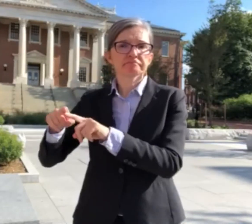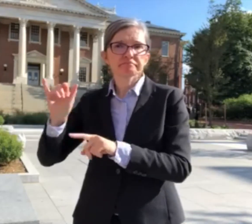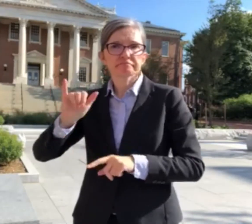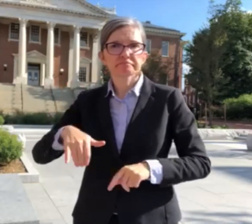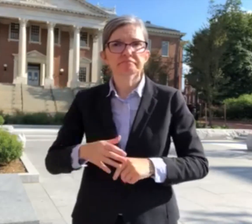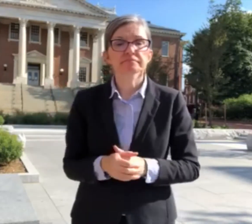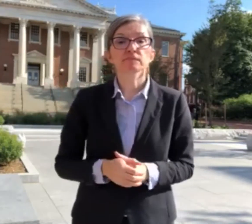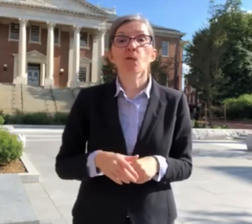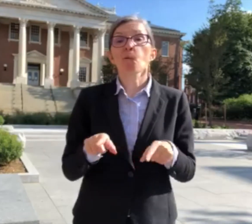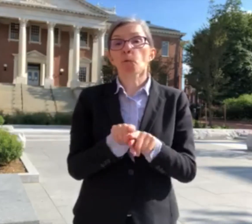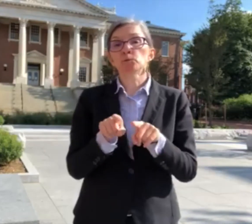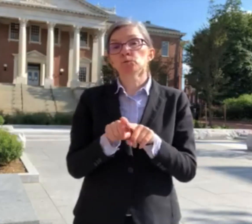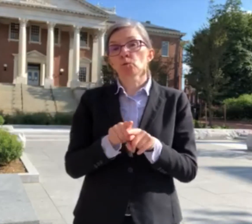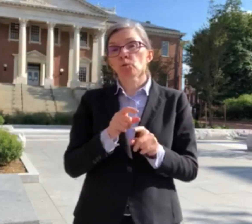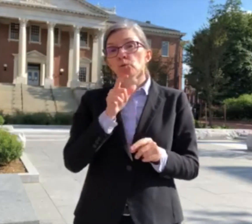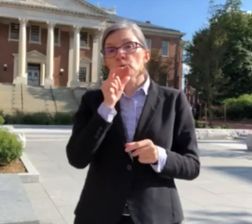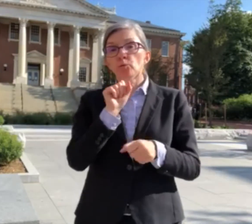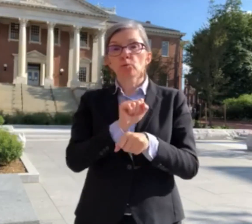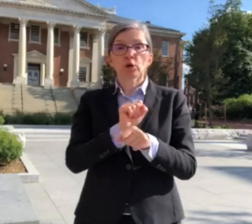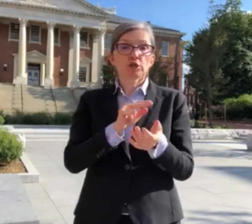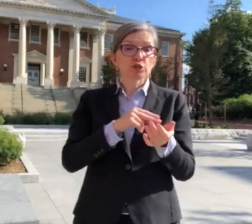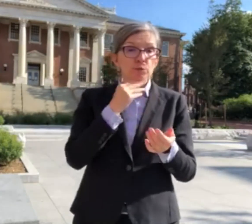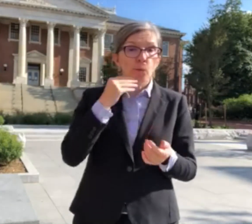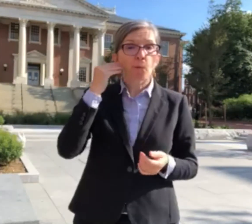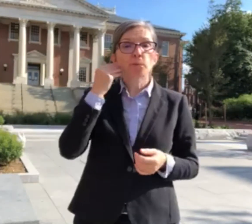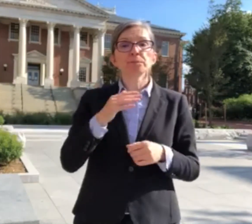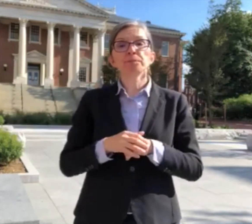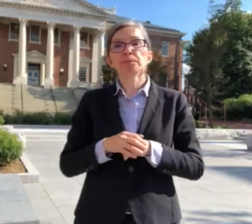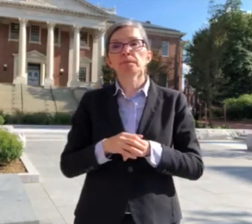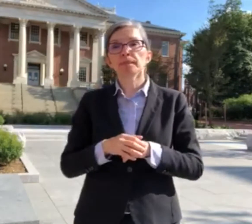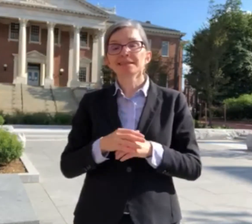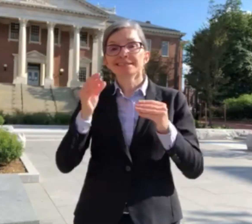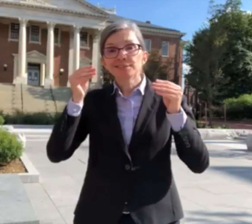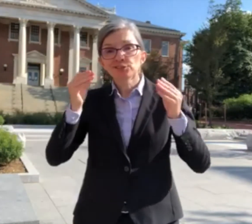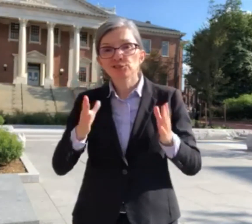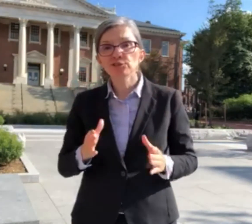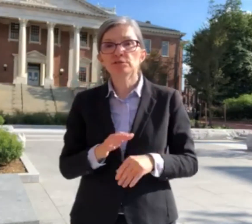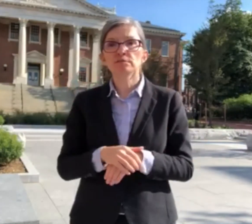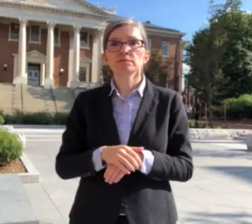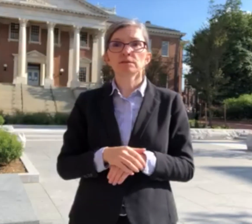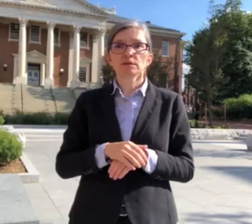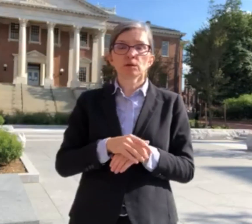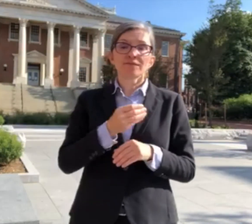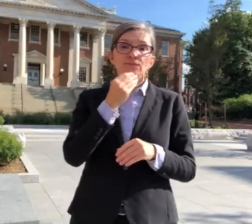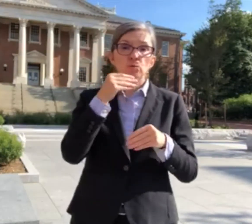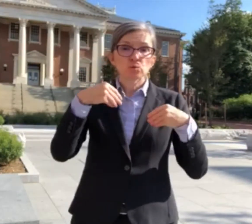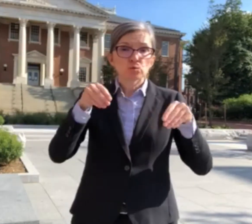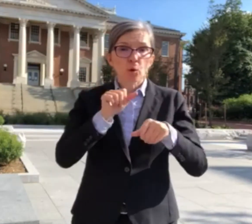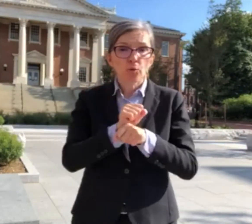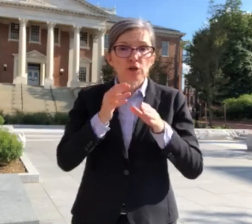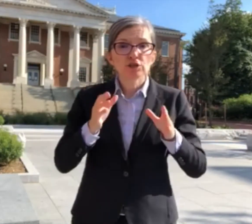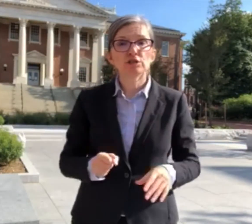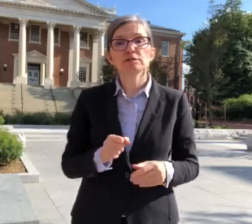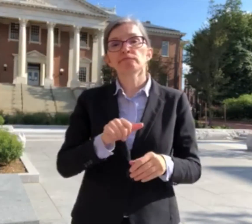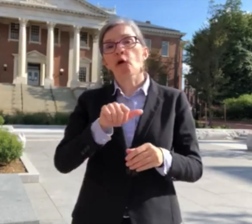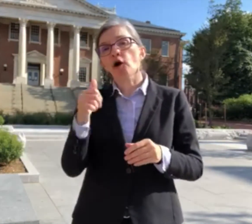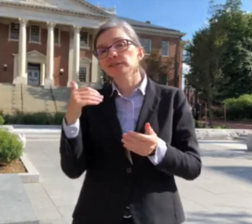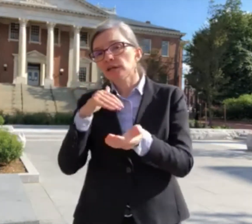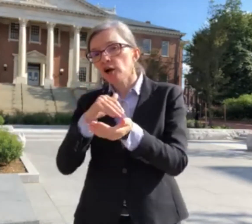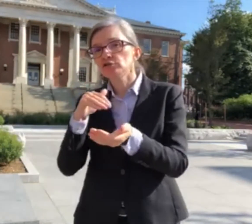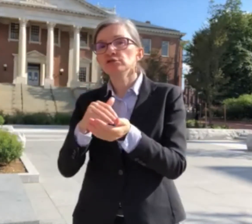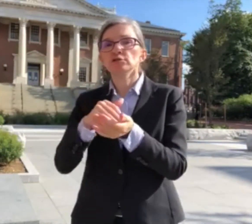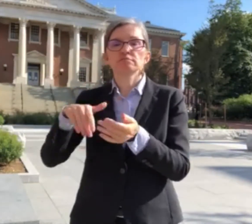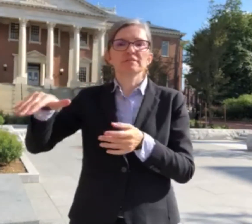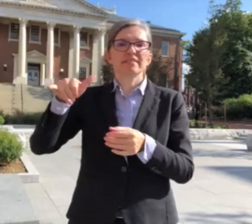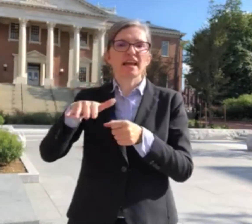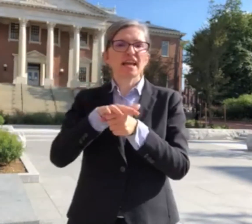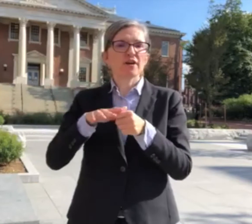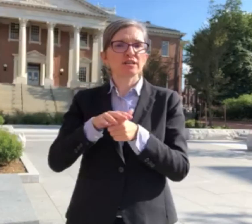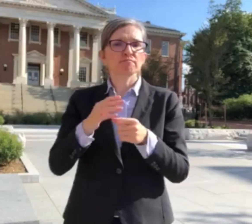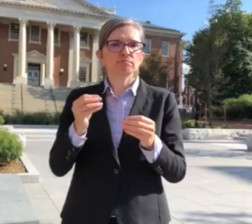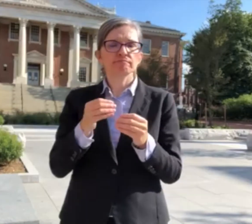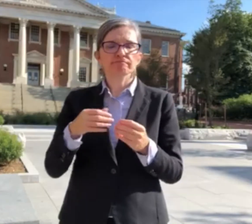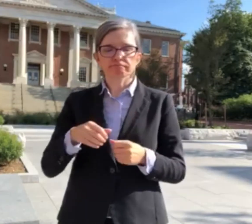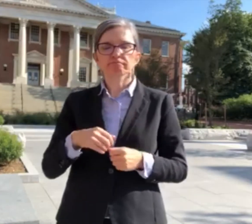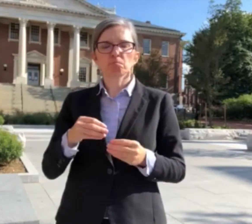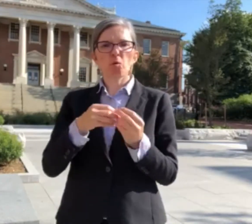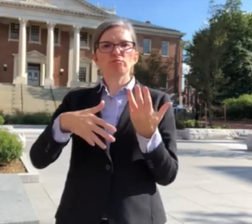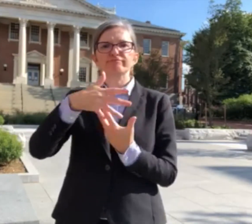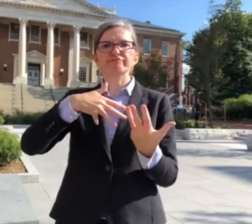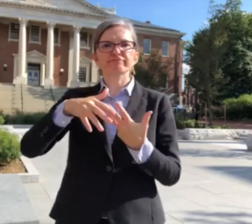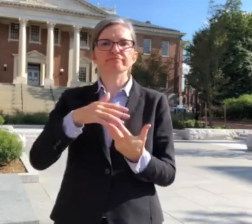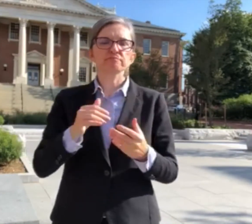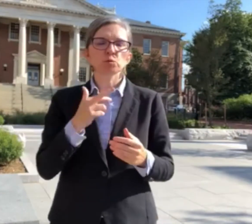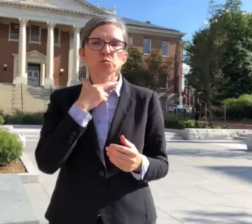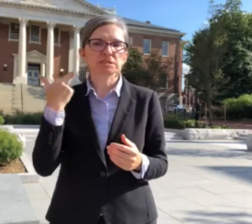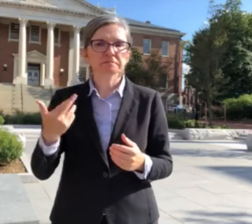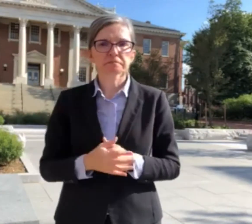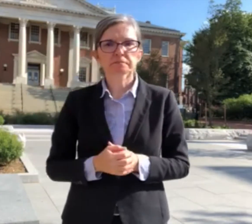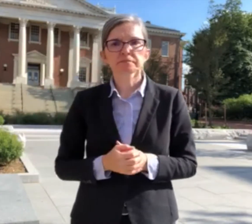Work in settings that have risk in COVID 19 exposure who are teachers, health care and grocery store workers